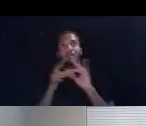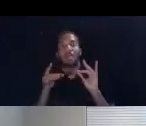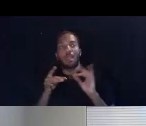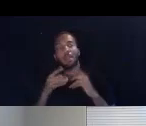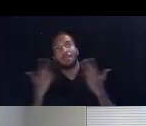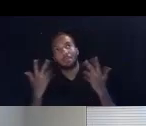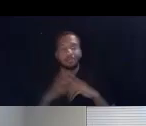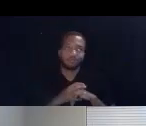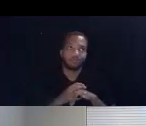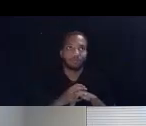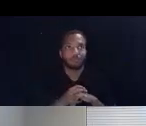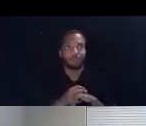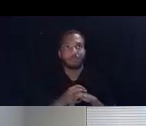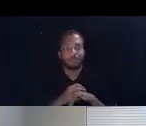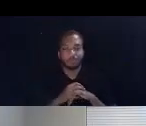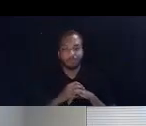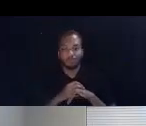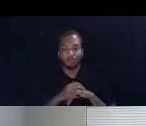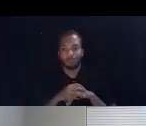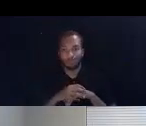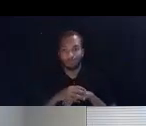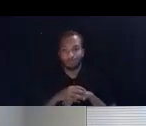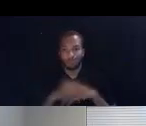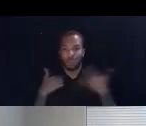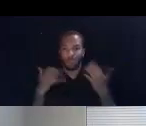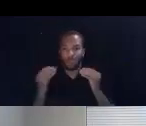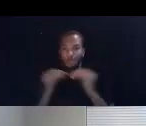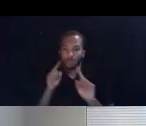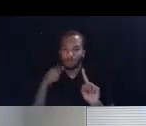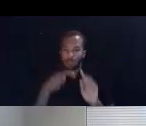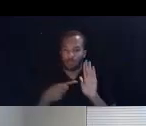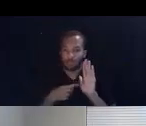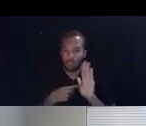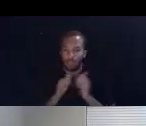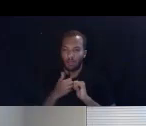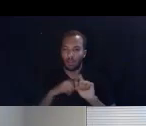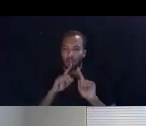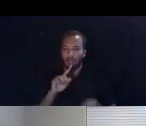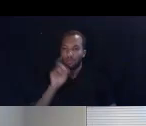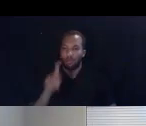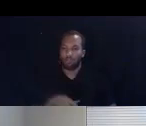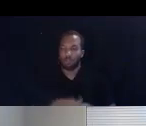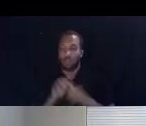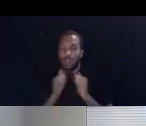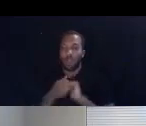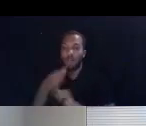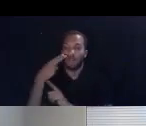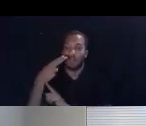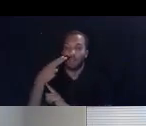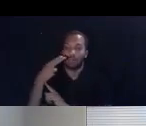I wanna find and put forward, kind of a more specific example of how the results of the HCWC CHNA have showed up in our CHIP work.